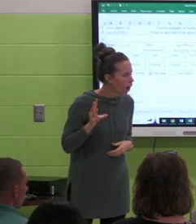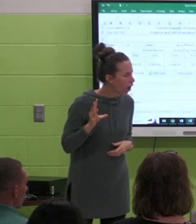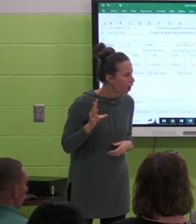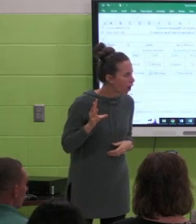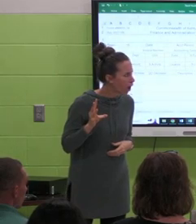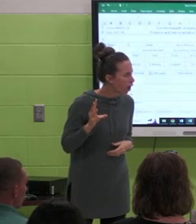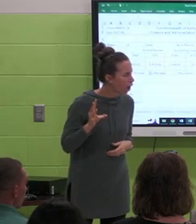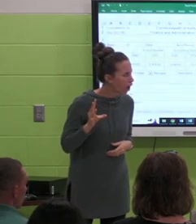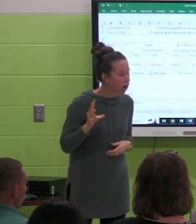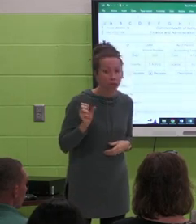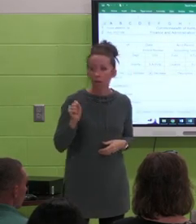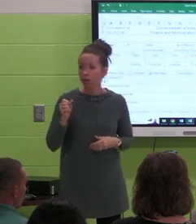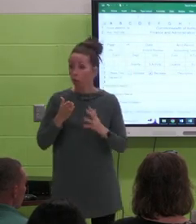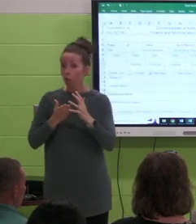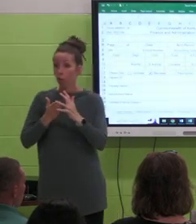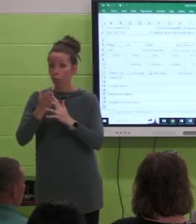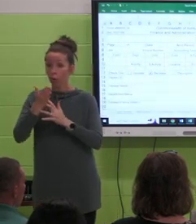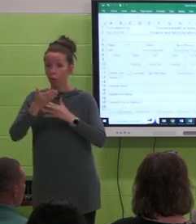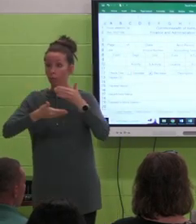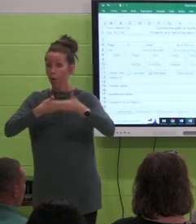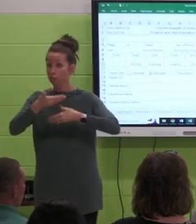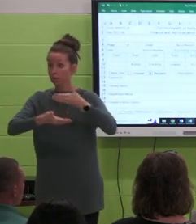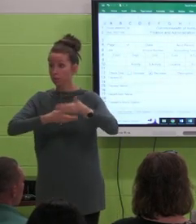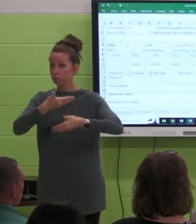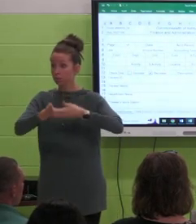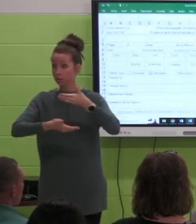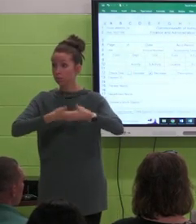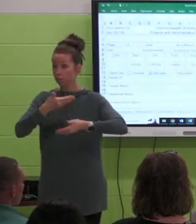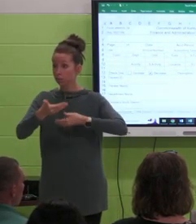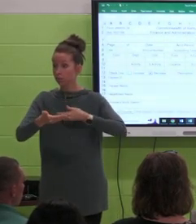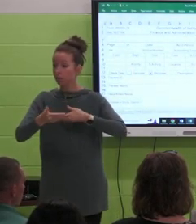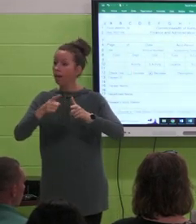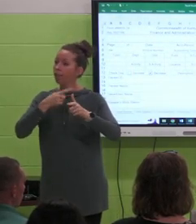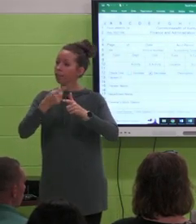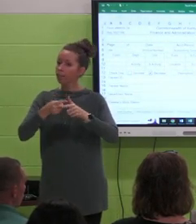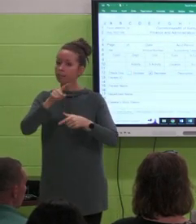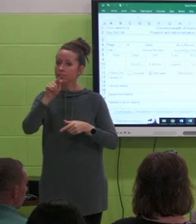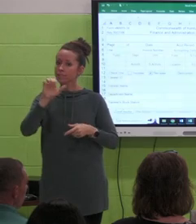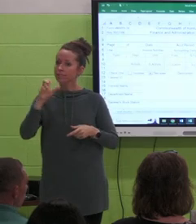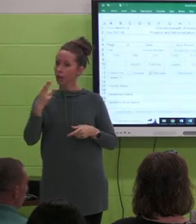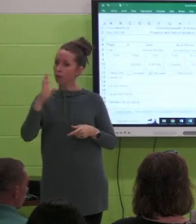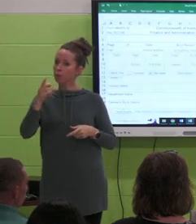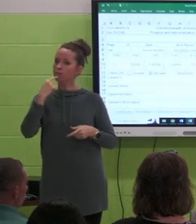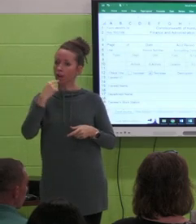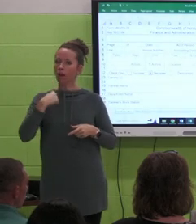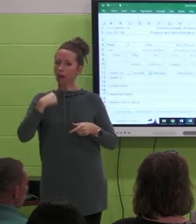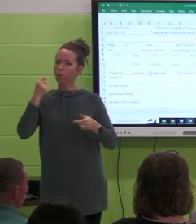the processes and then then Zach is gonna say I've got an approved DPR because the last stop